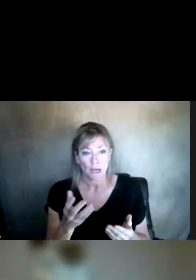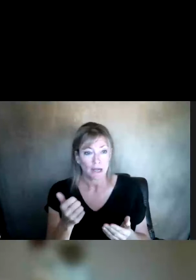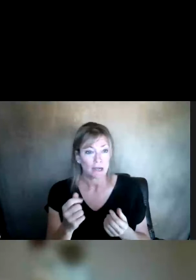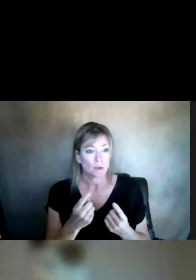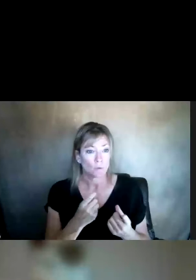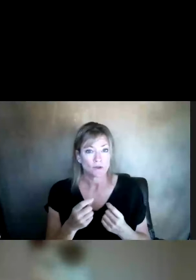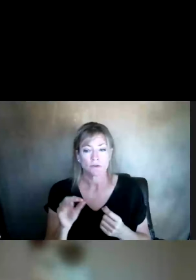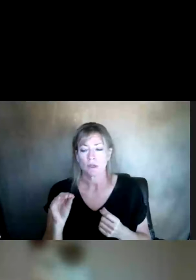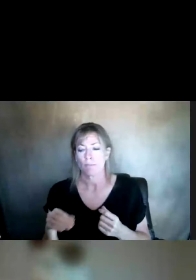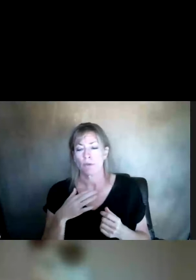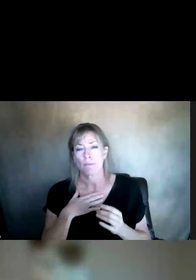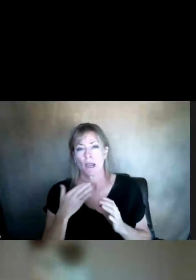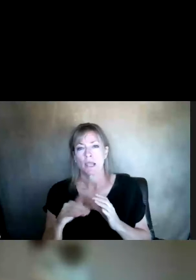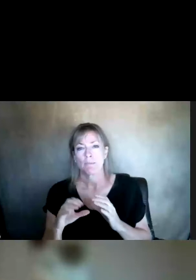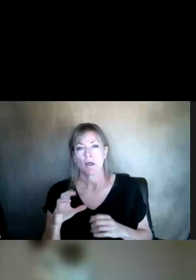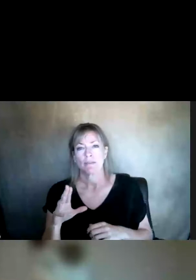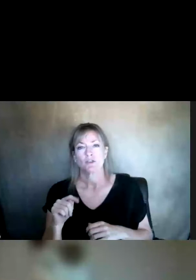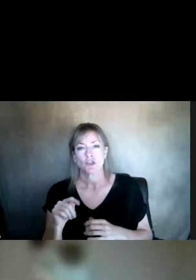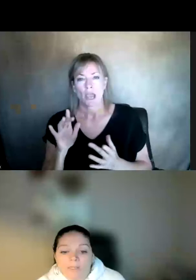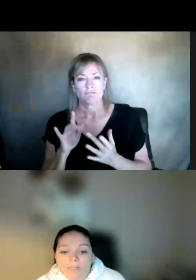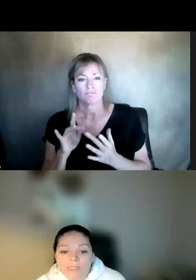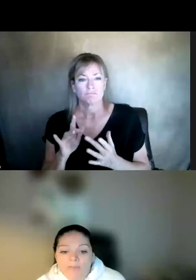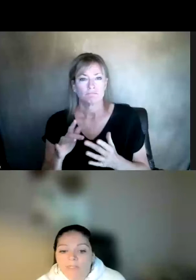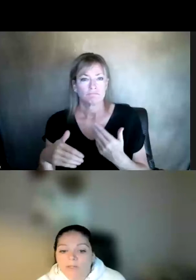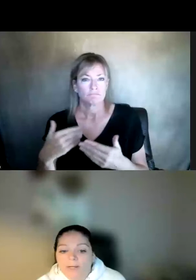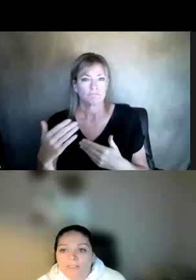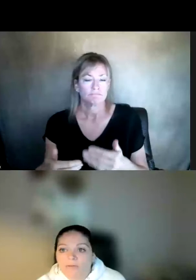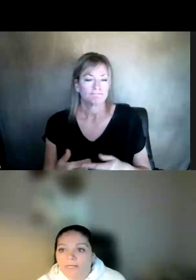MY EMAIL IN THE CHAT SO WE CAN KEEP THE MEETING GOING. THANKS